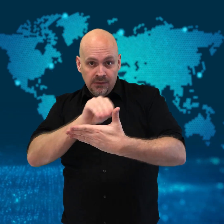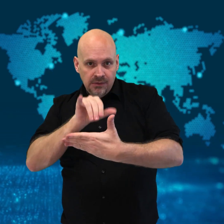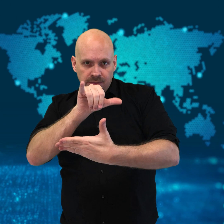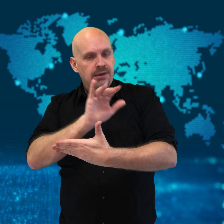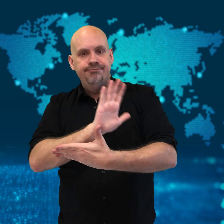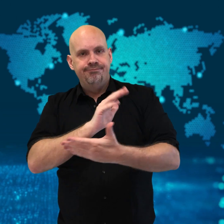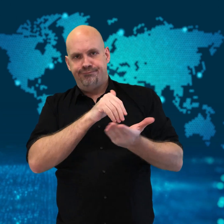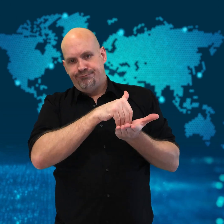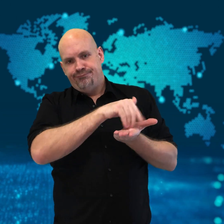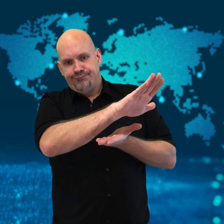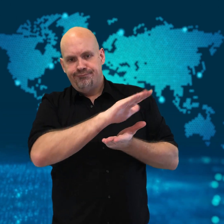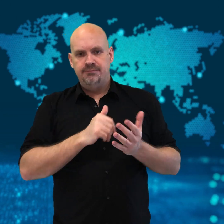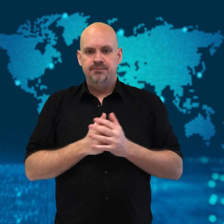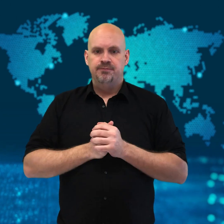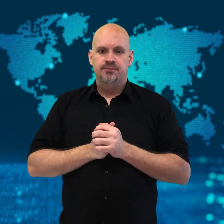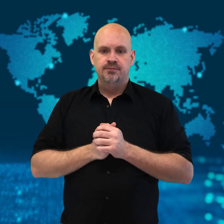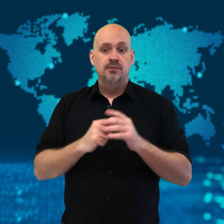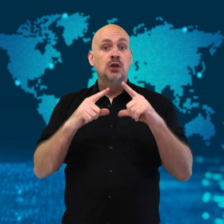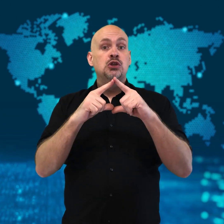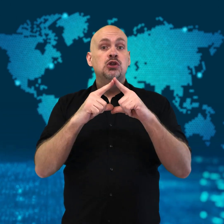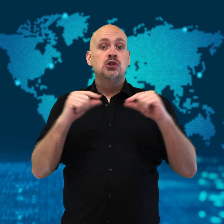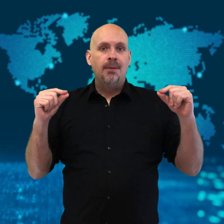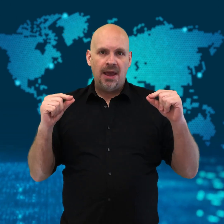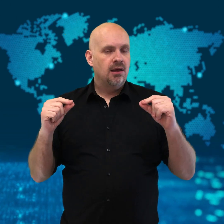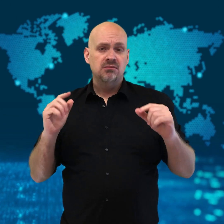their flying schedules.